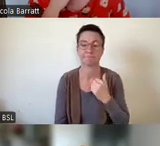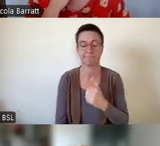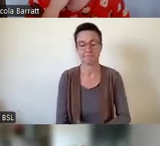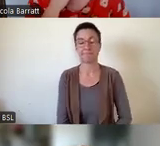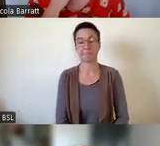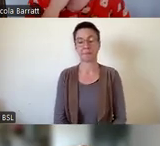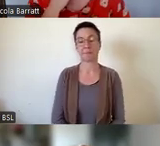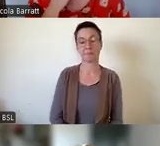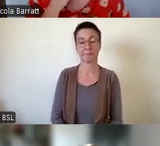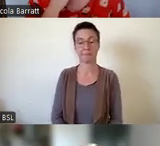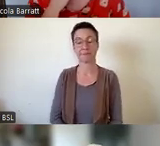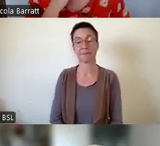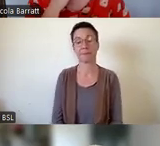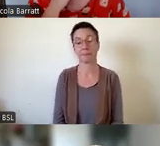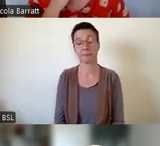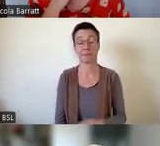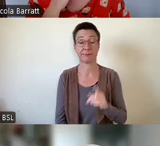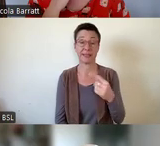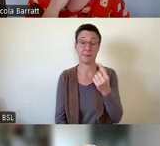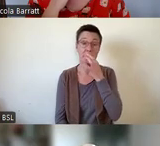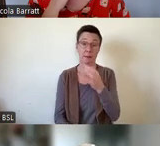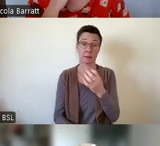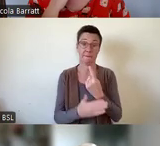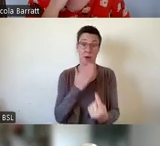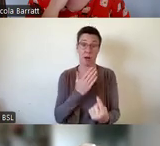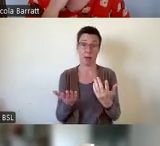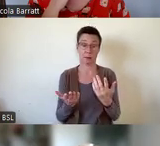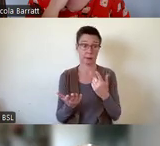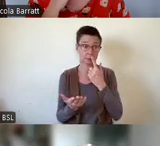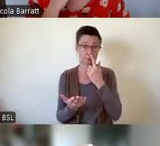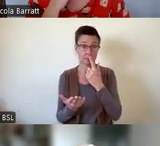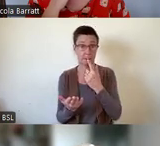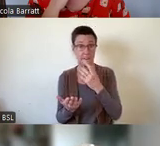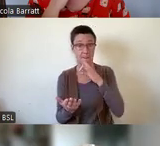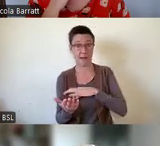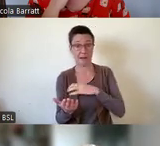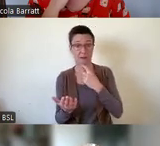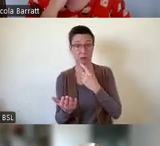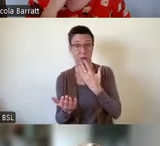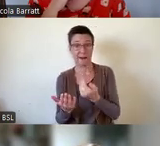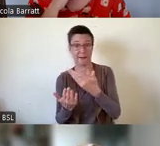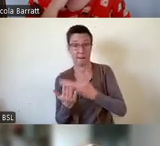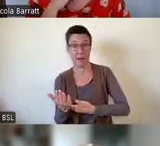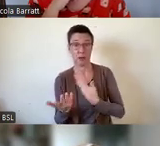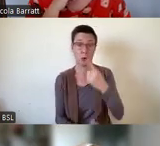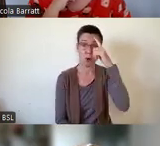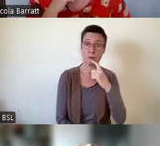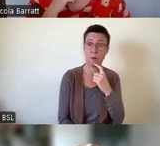This one's from Helen. As a freelancer, is it beneficial to have a page or is a profile sufficient? I would go for a profile.